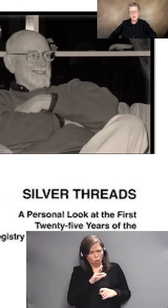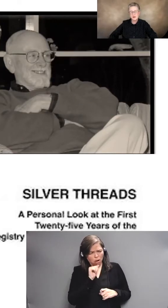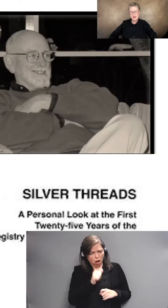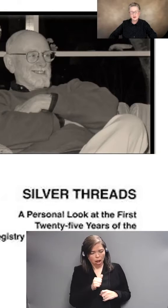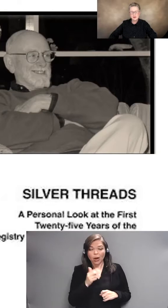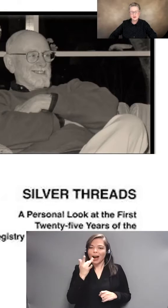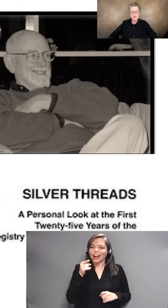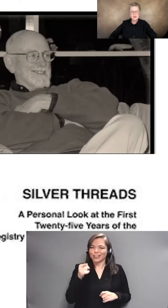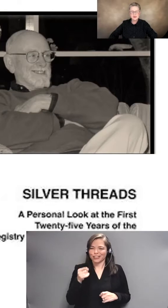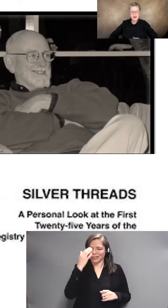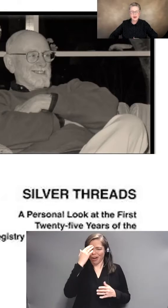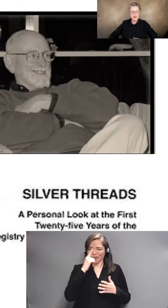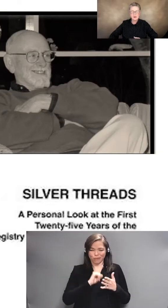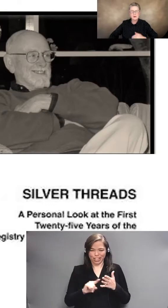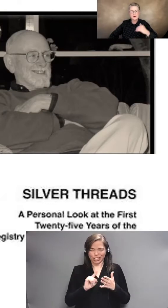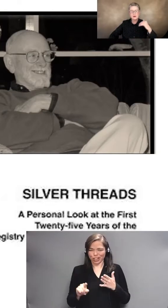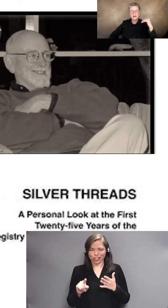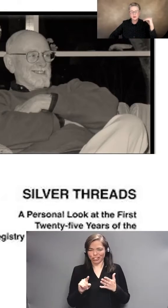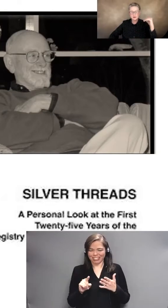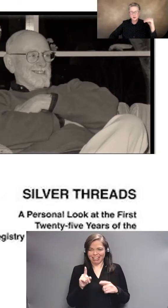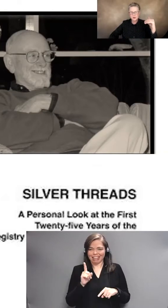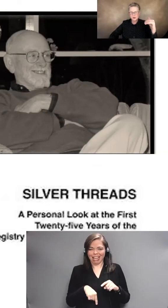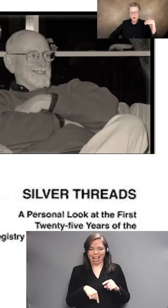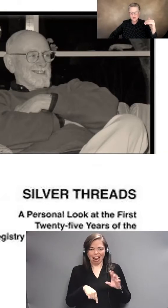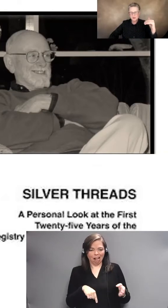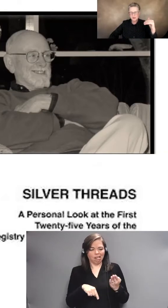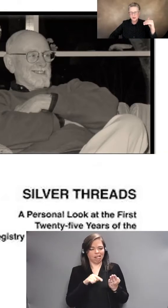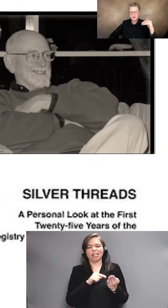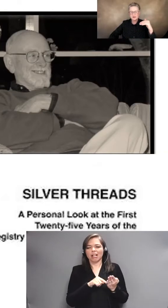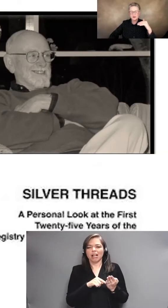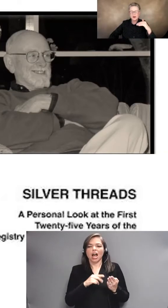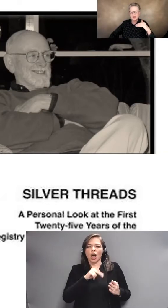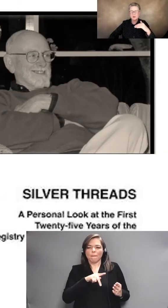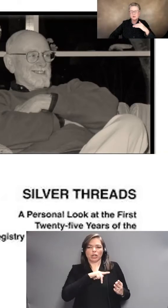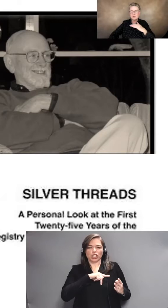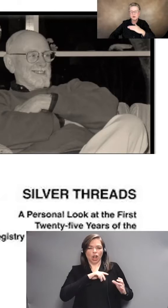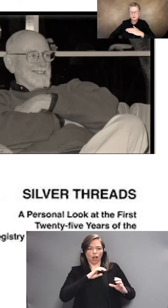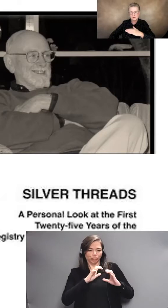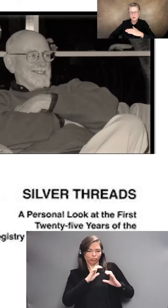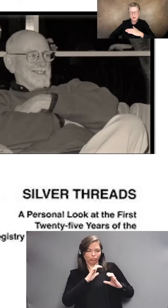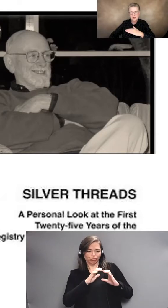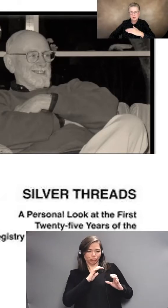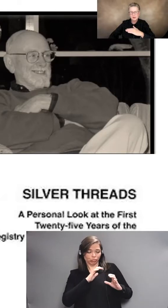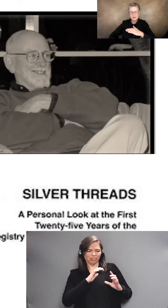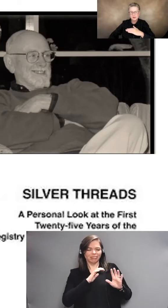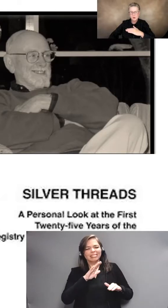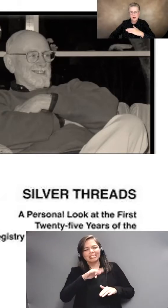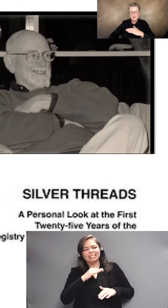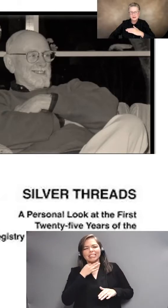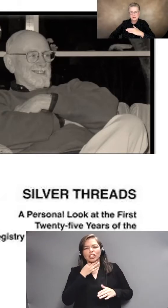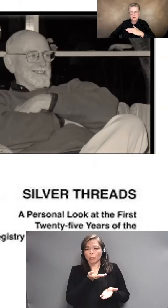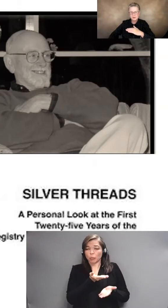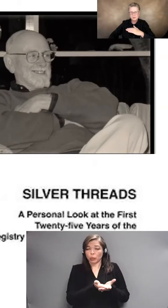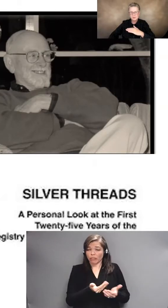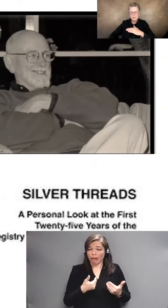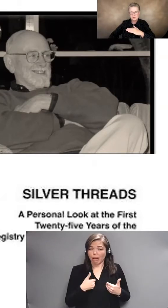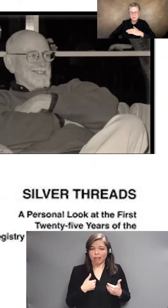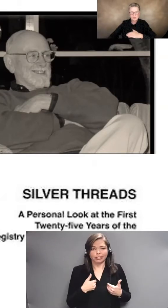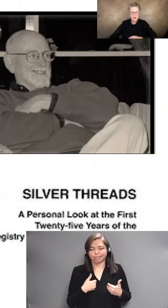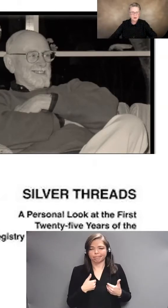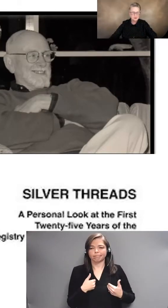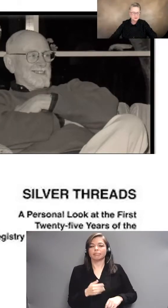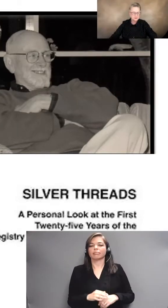you can't just say, okay so there's personal conversation, is there any proof, so what I did